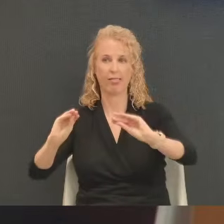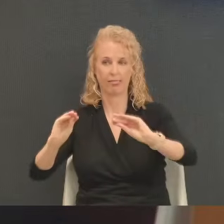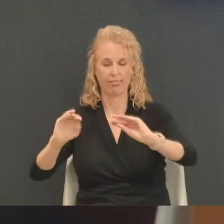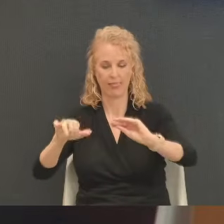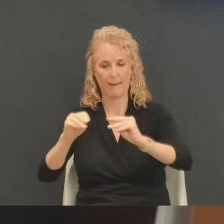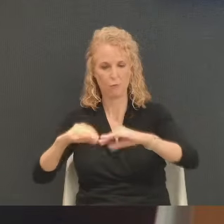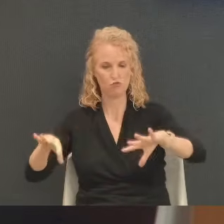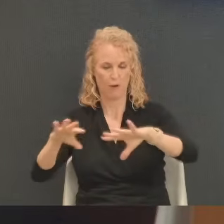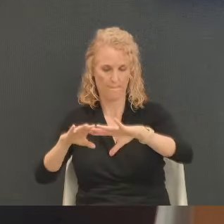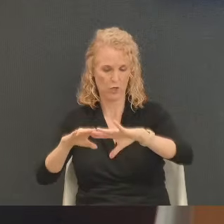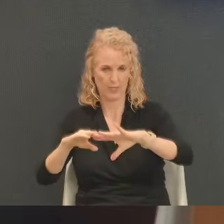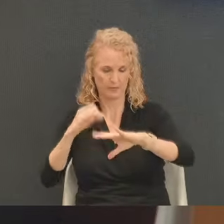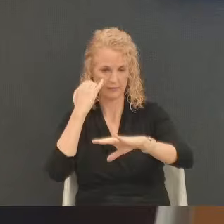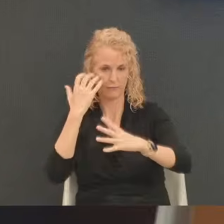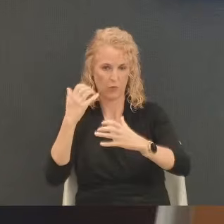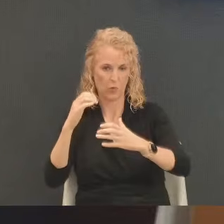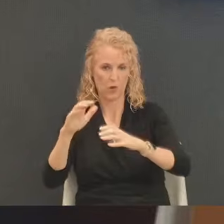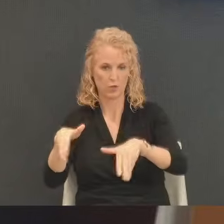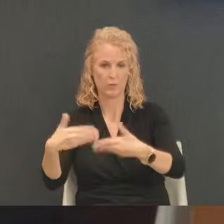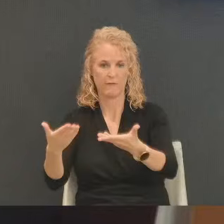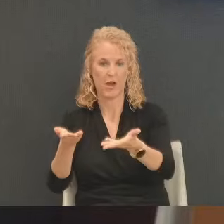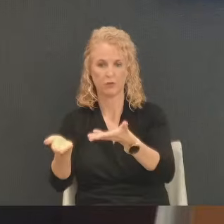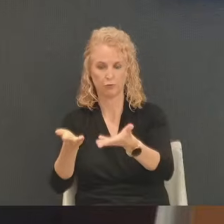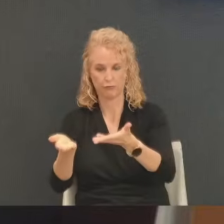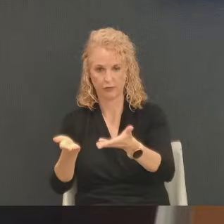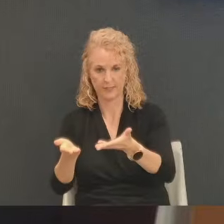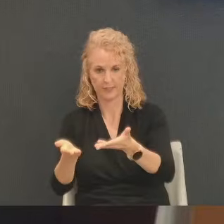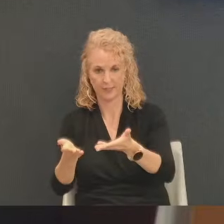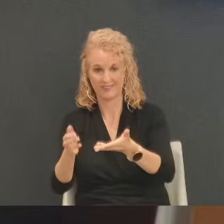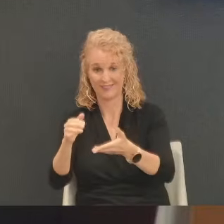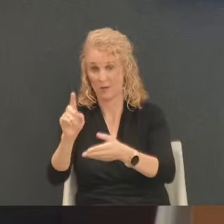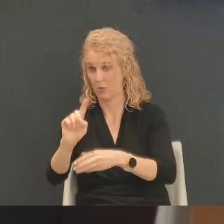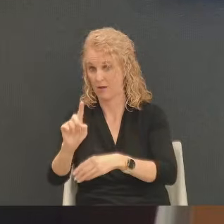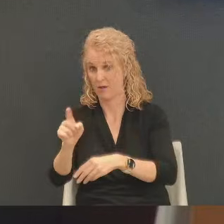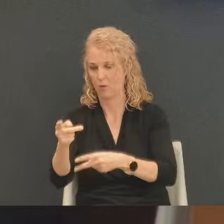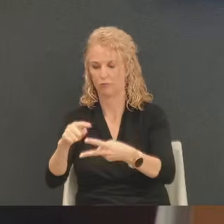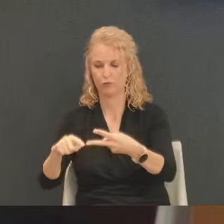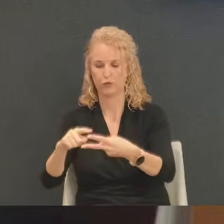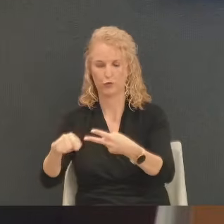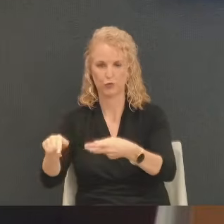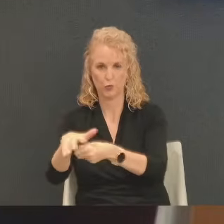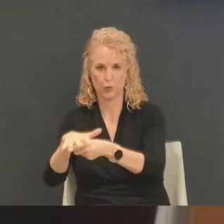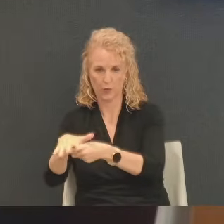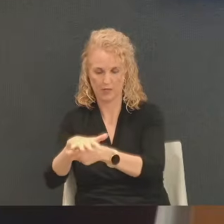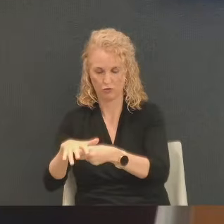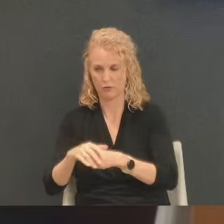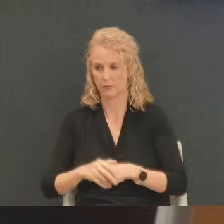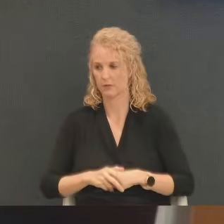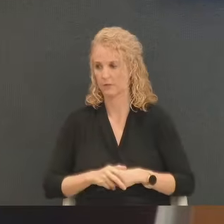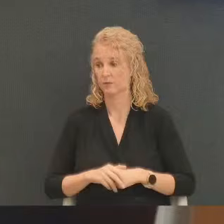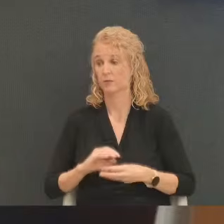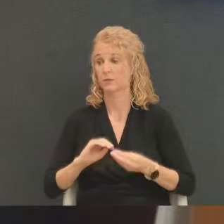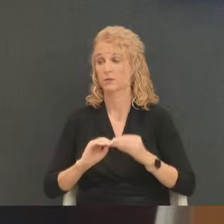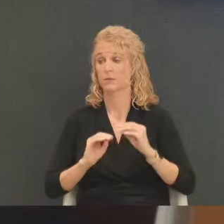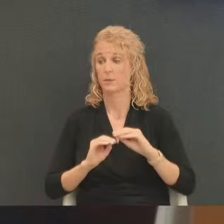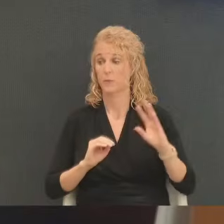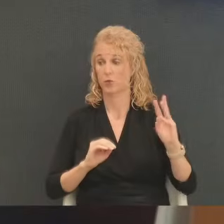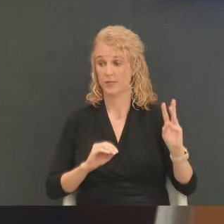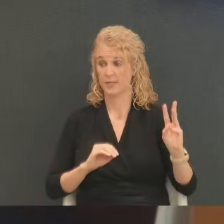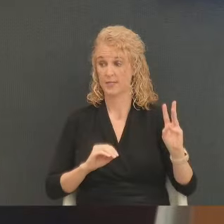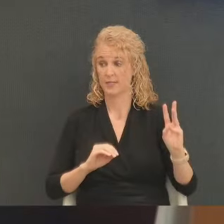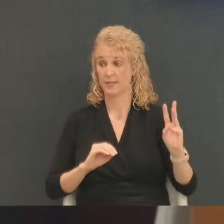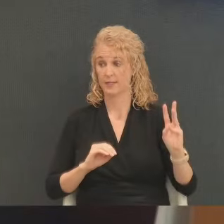to continue providing services at at those two locations. item number six, Commissioners, is